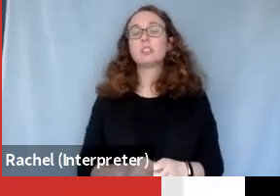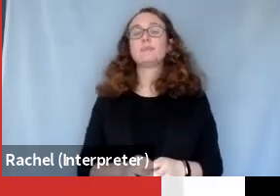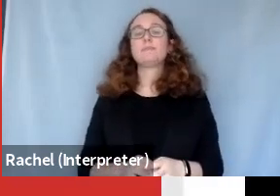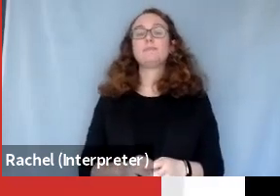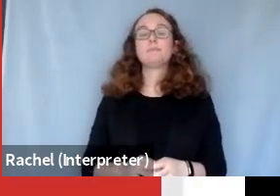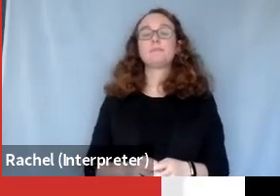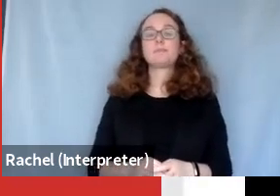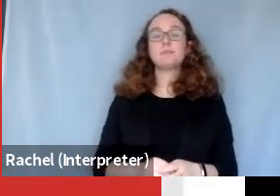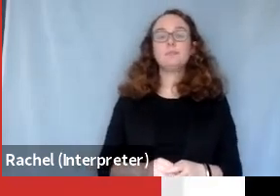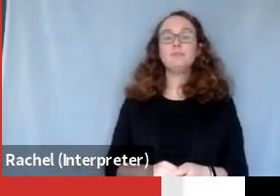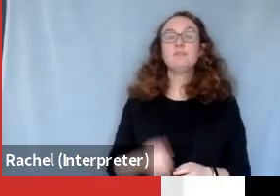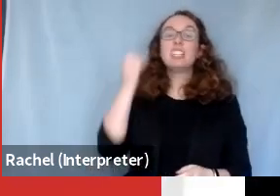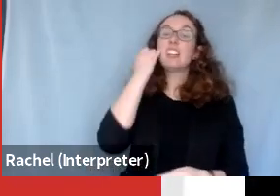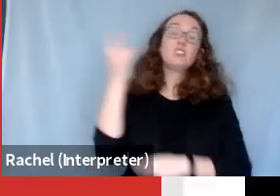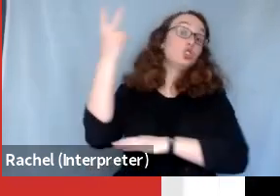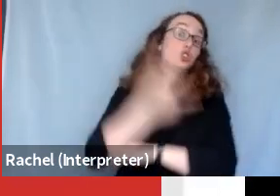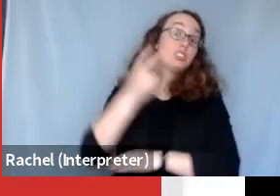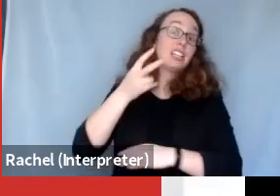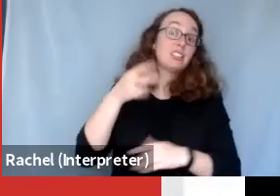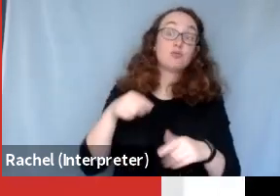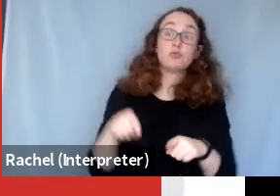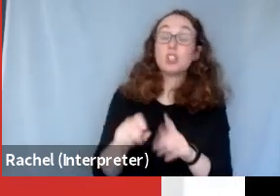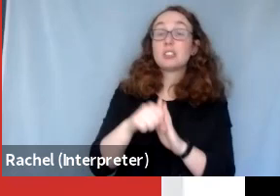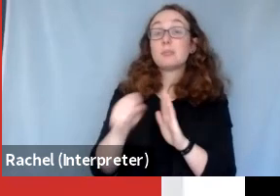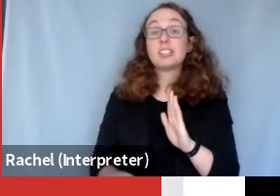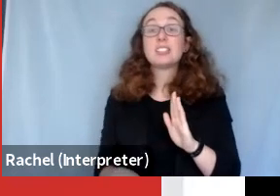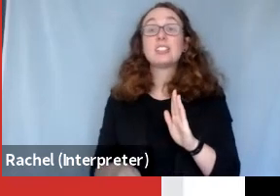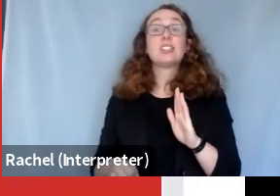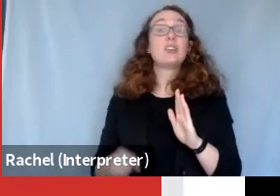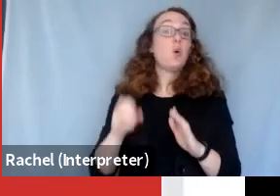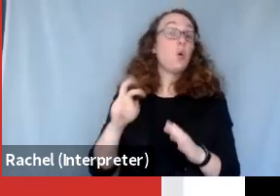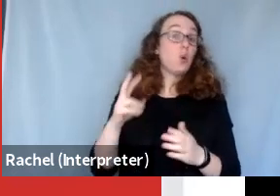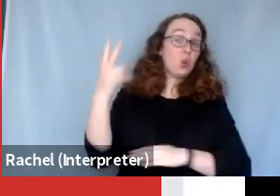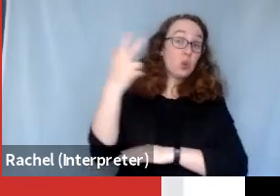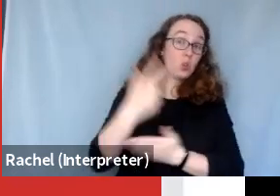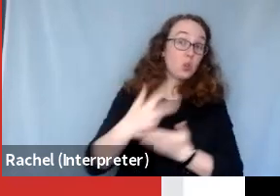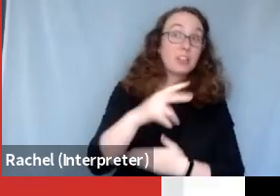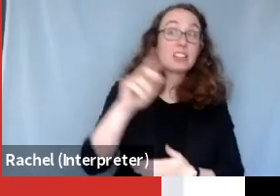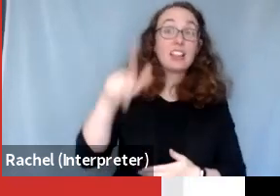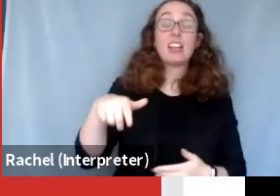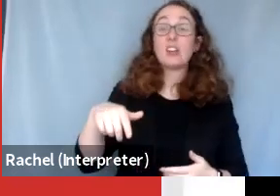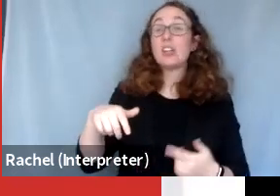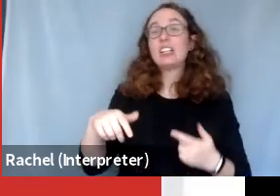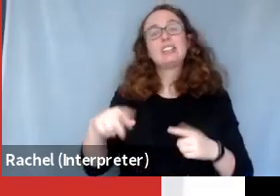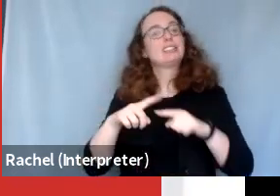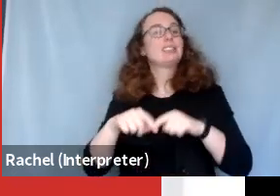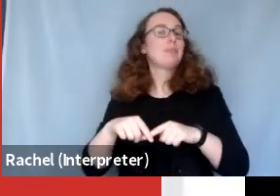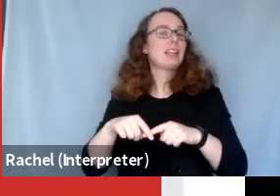two days into the semester we react differently than if it's three weeks since the semester too. But yes absolutely. Thank you.